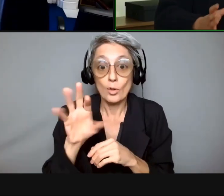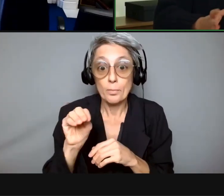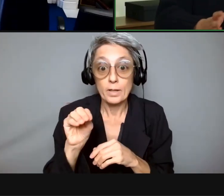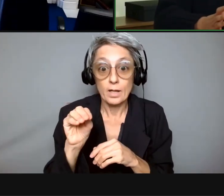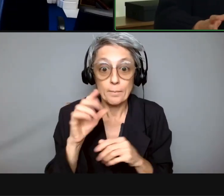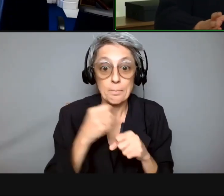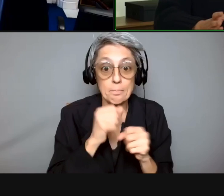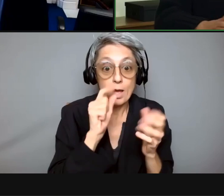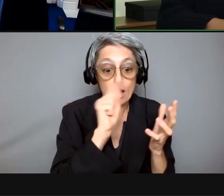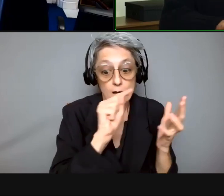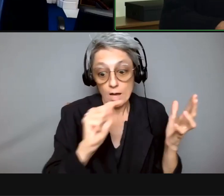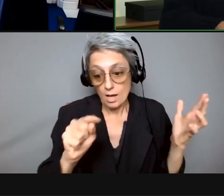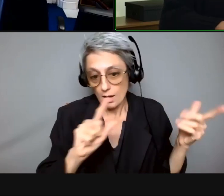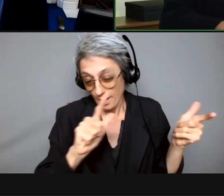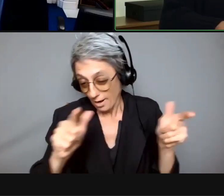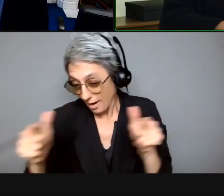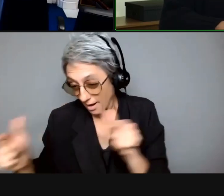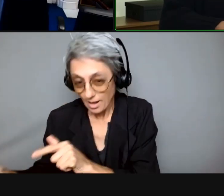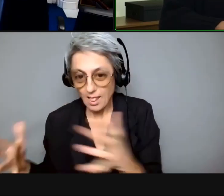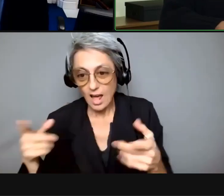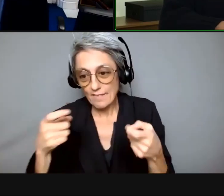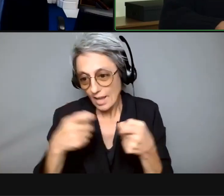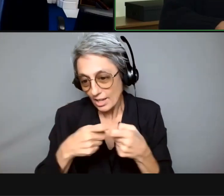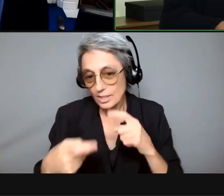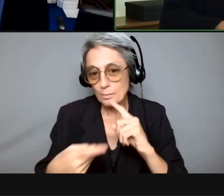as a lot of direct carbon emissions from the smelting process.